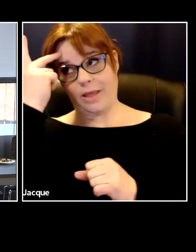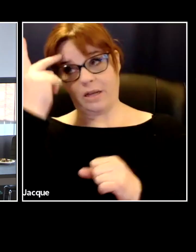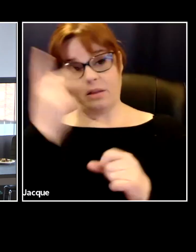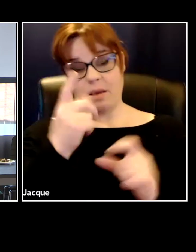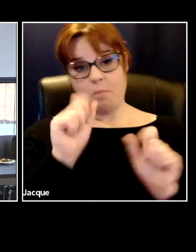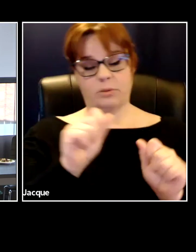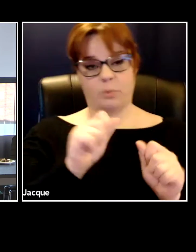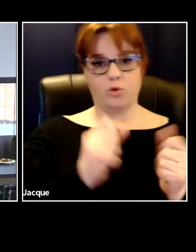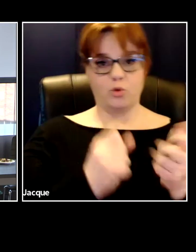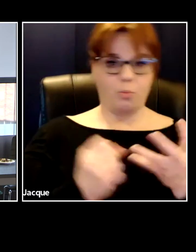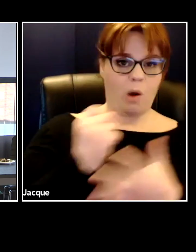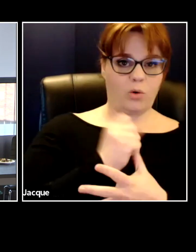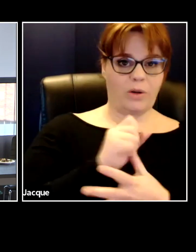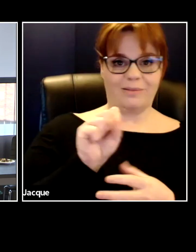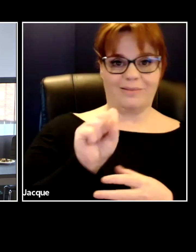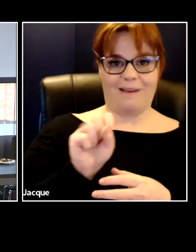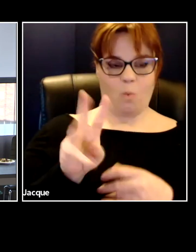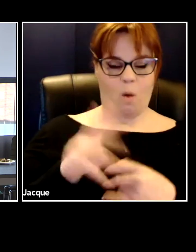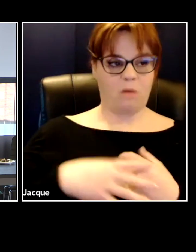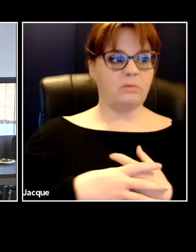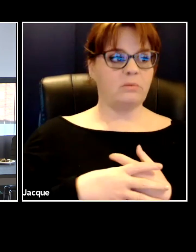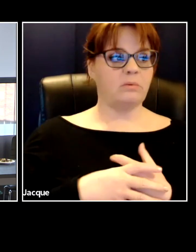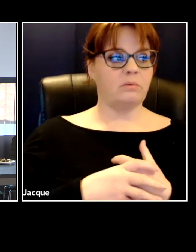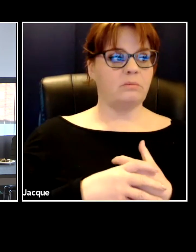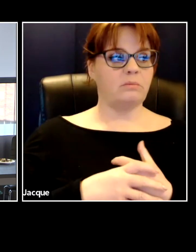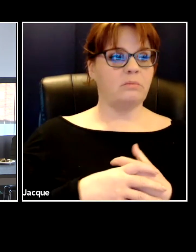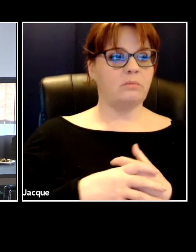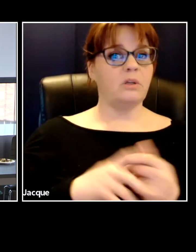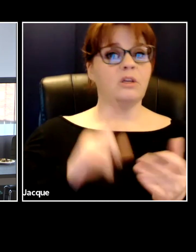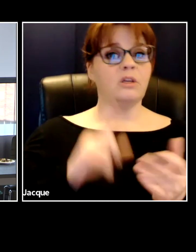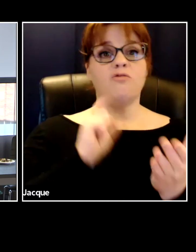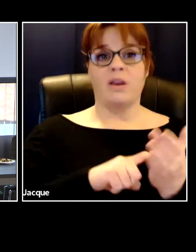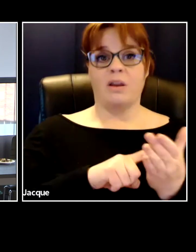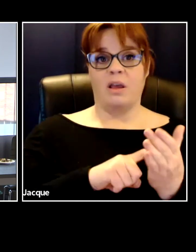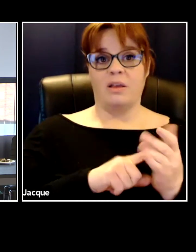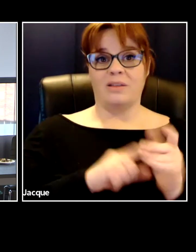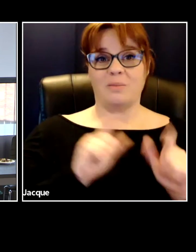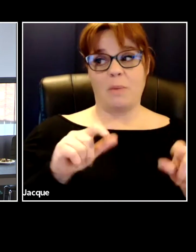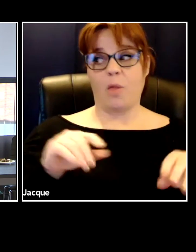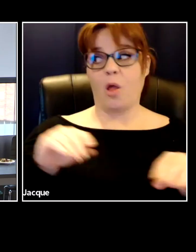right? To recognize that people are moving outside of vehicles and need to do that safely